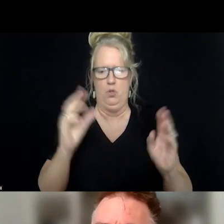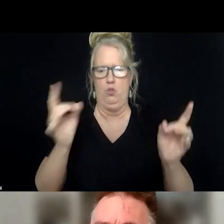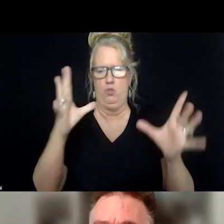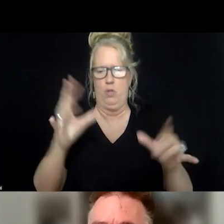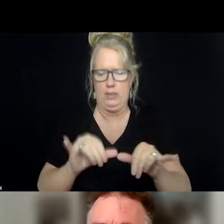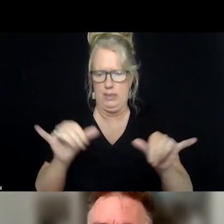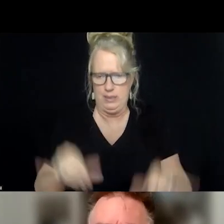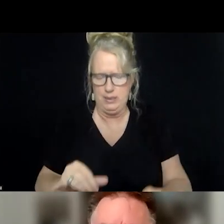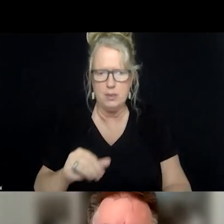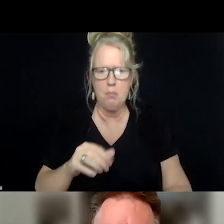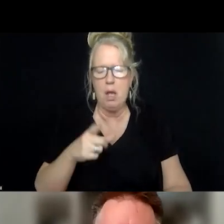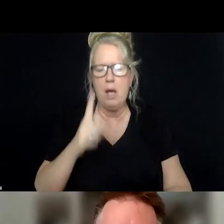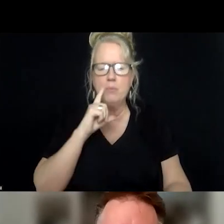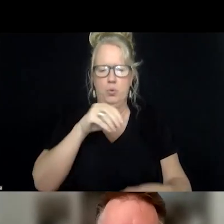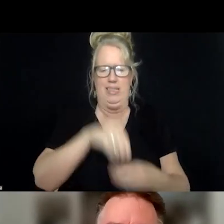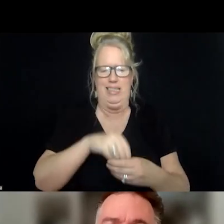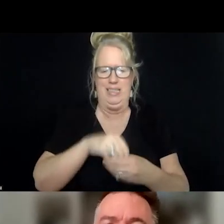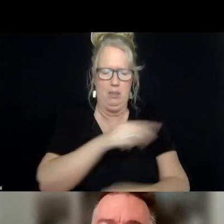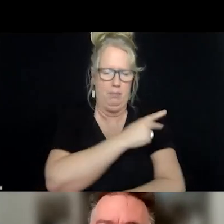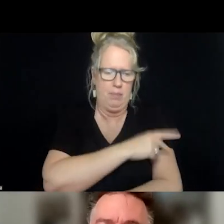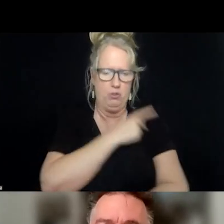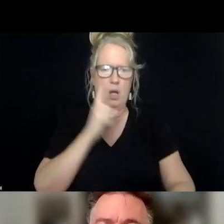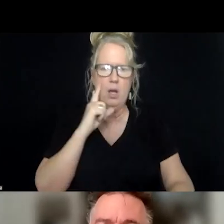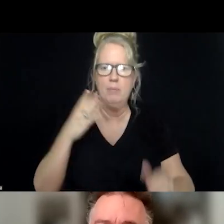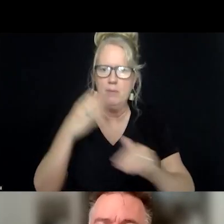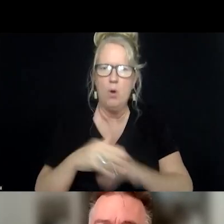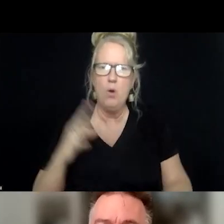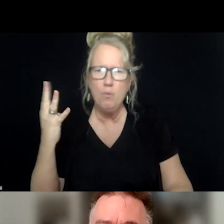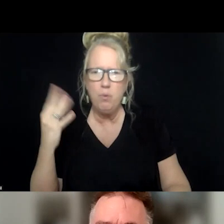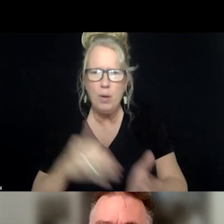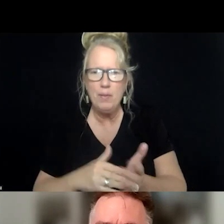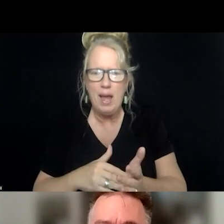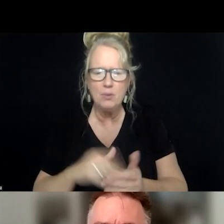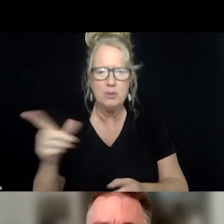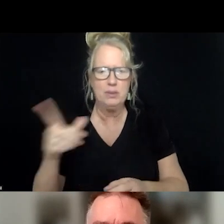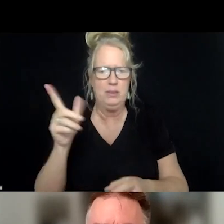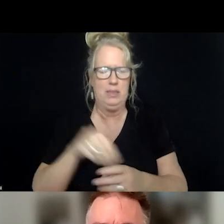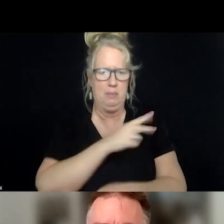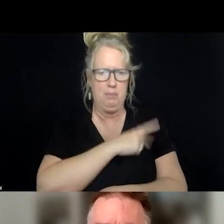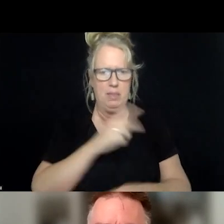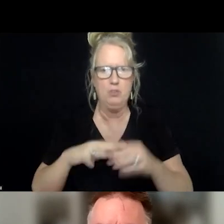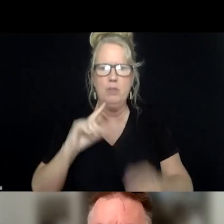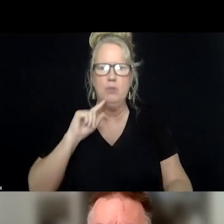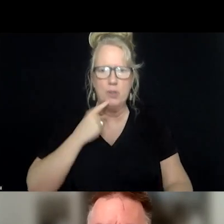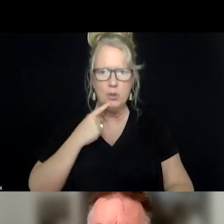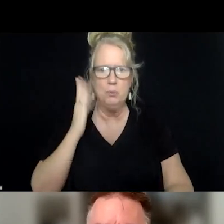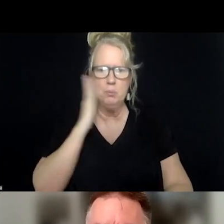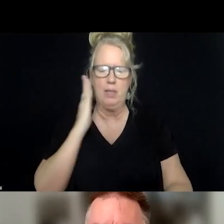LEFT, I AM GOING TO NEED OVER 4,000 INPATIENT BEDS TO MEET THE NEED OF THE COMPLUNTY.